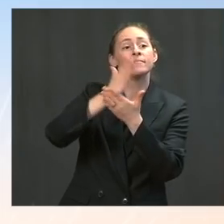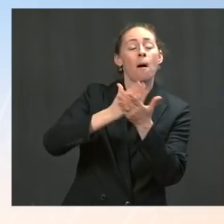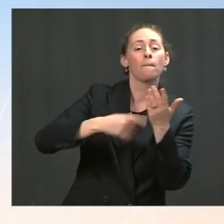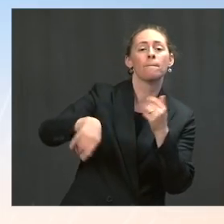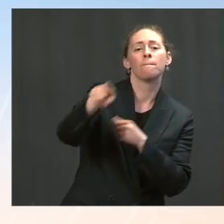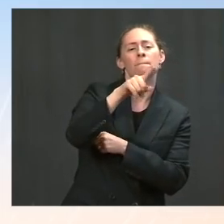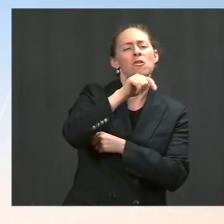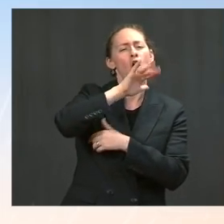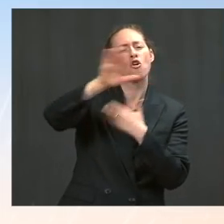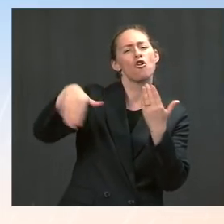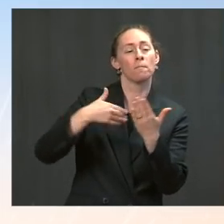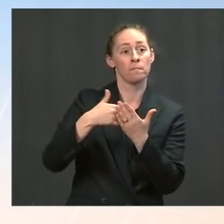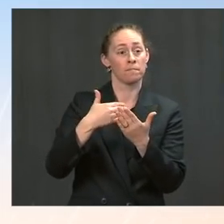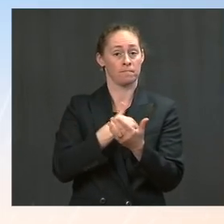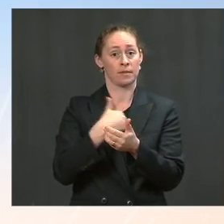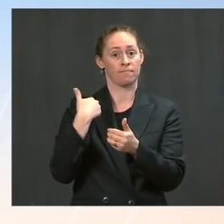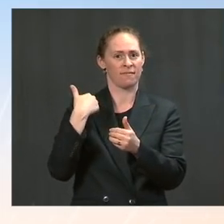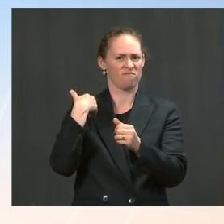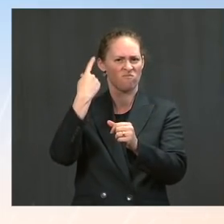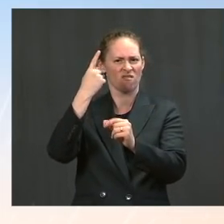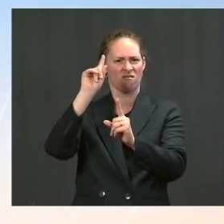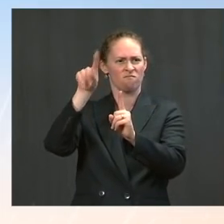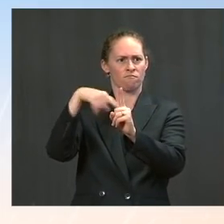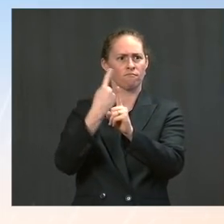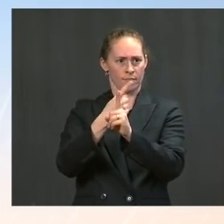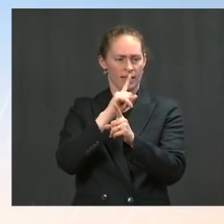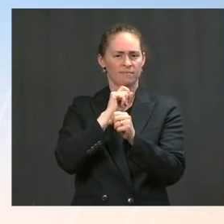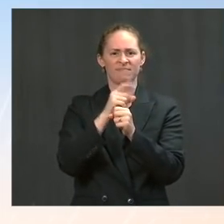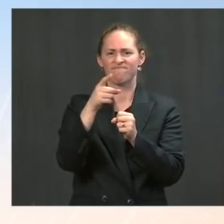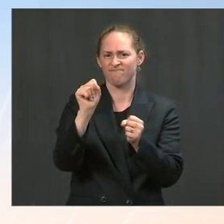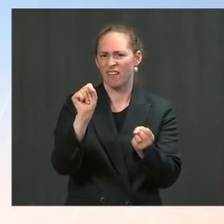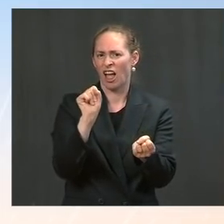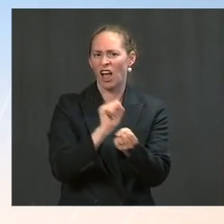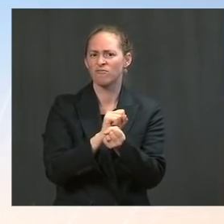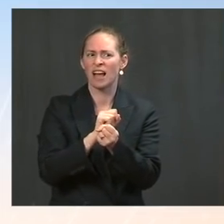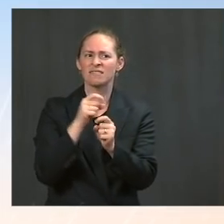Ms. Psaki: One member who was arrested yesterday -- they were peacefully protesting.